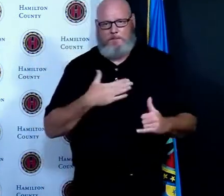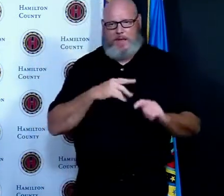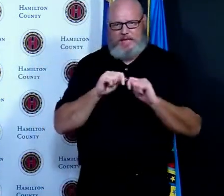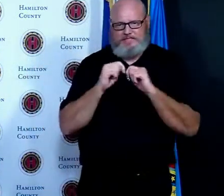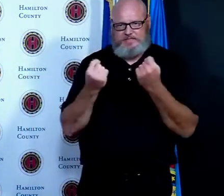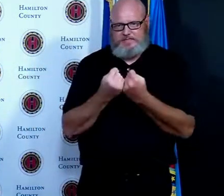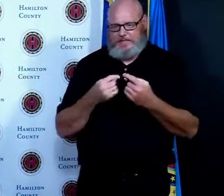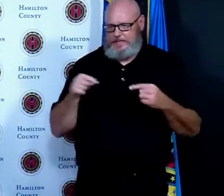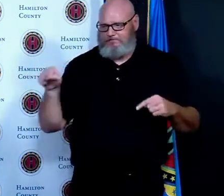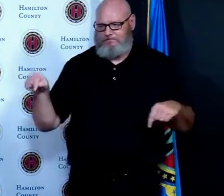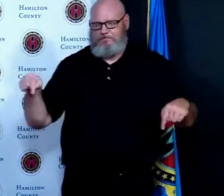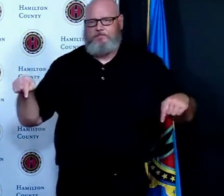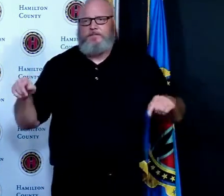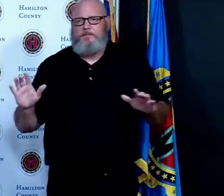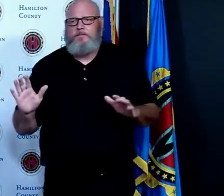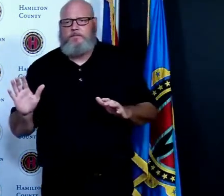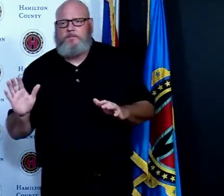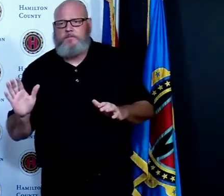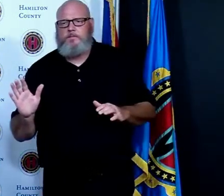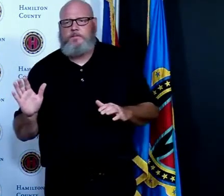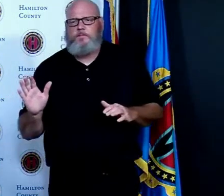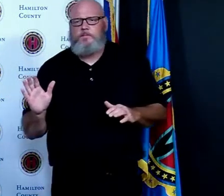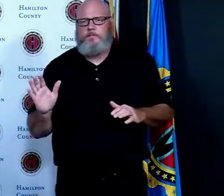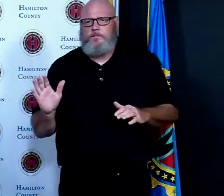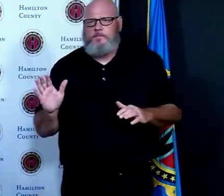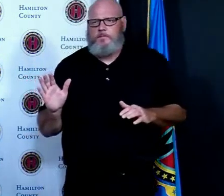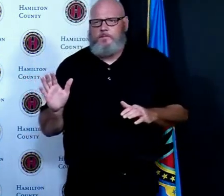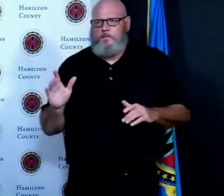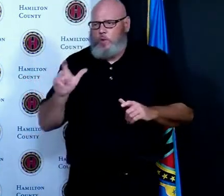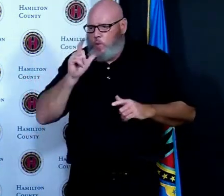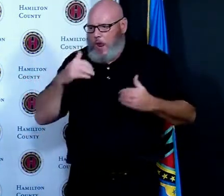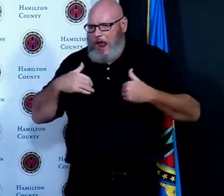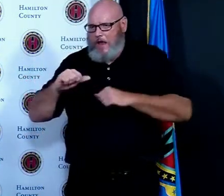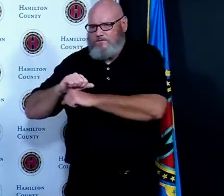folks that we're looking at the positive cases we are just now starting to see some increase